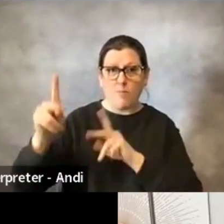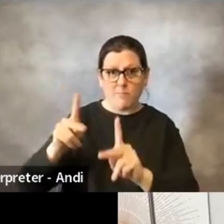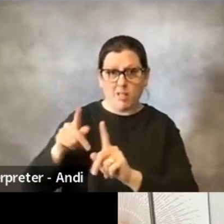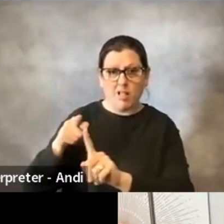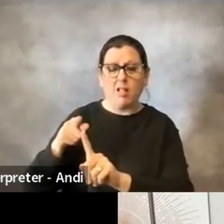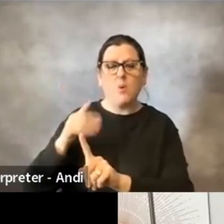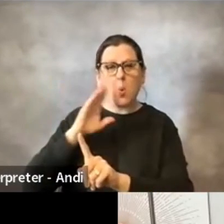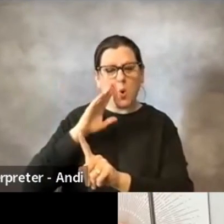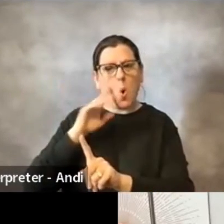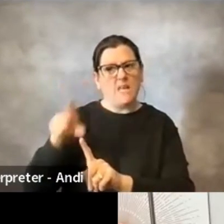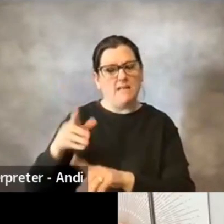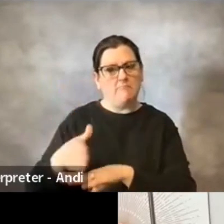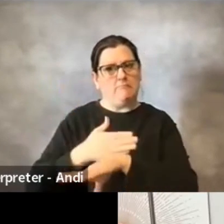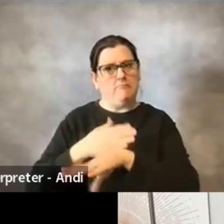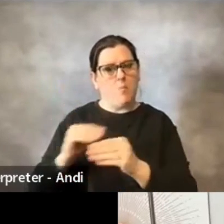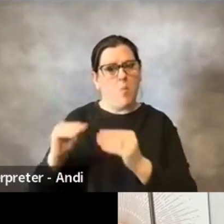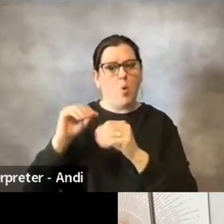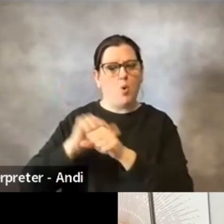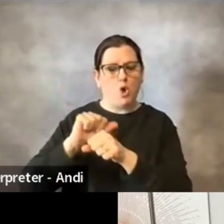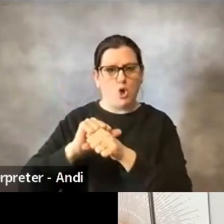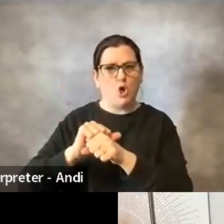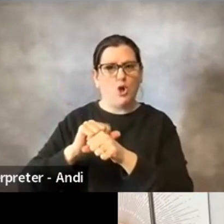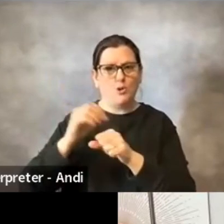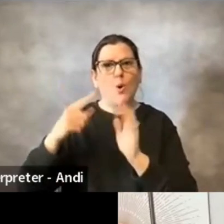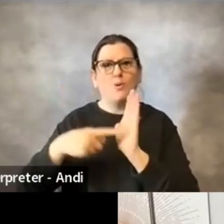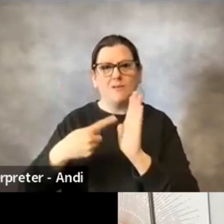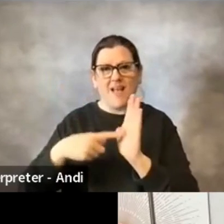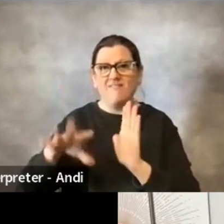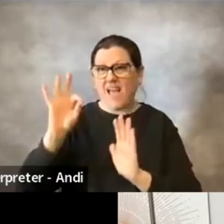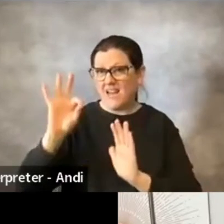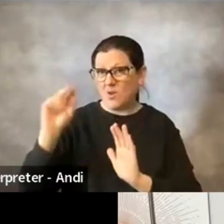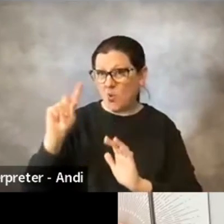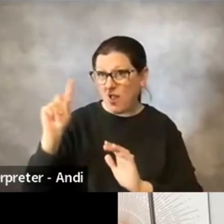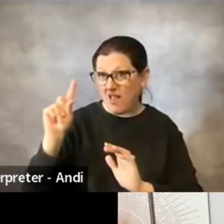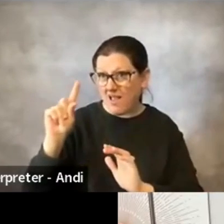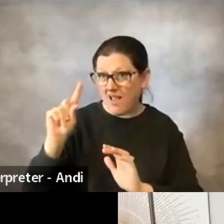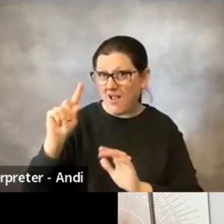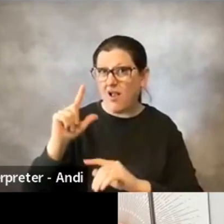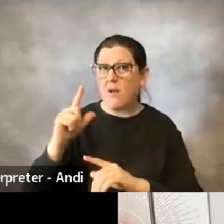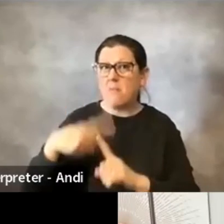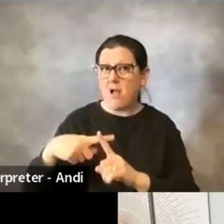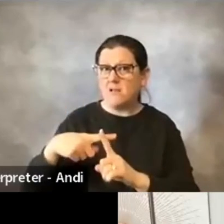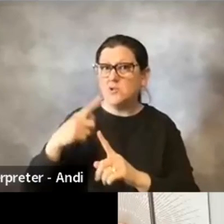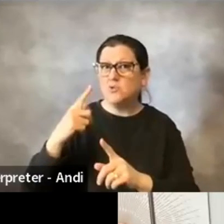to do there. So I think sometimes it's just finding the table and getting the right right folks to the table so